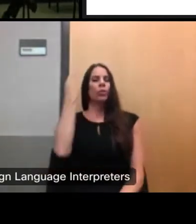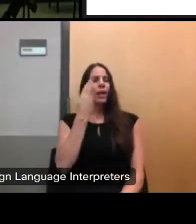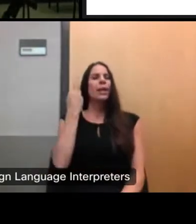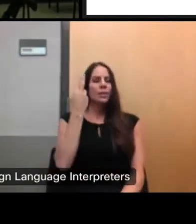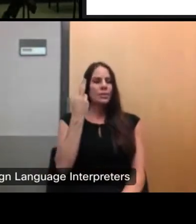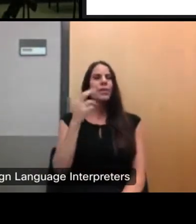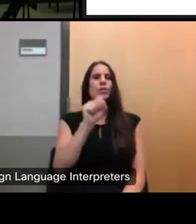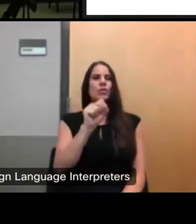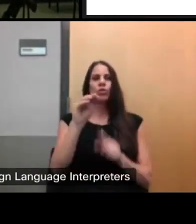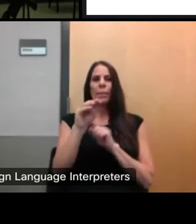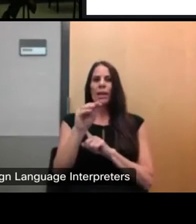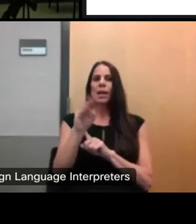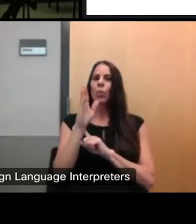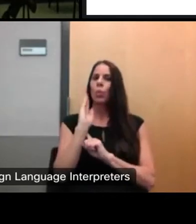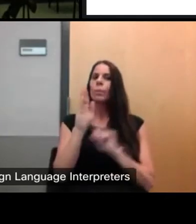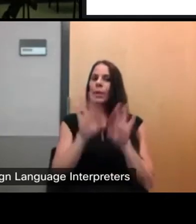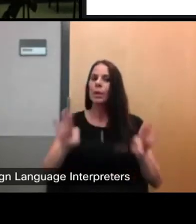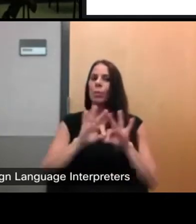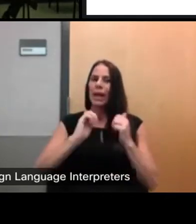That social media is going to be important than the way that we would had been doing